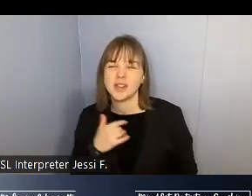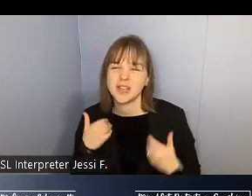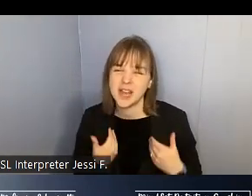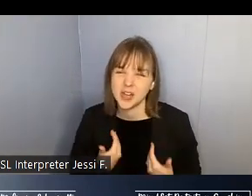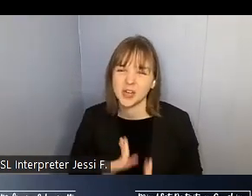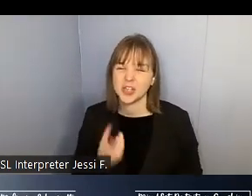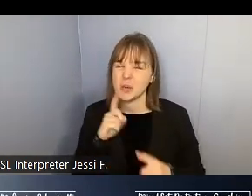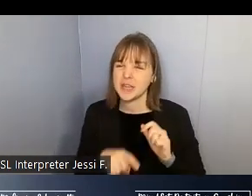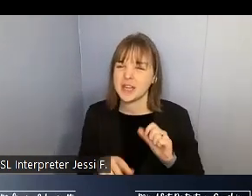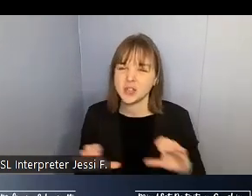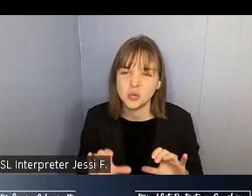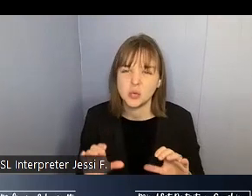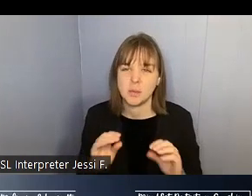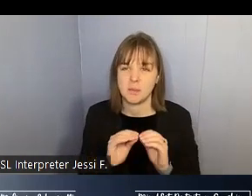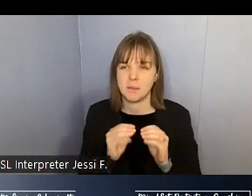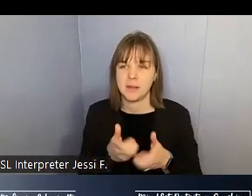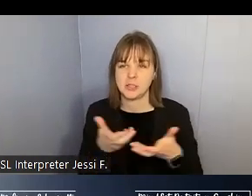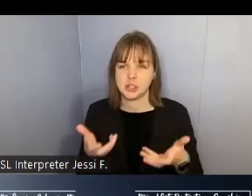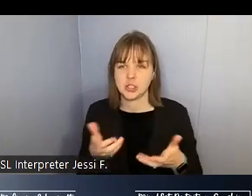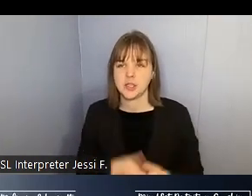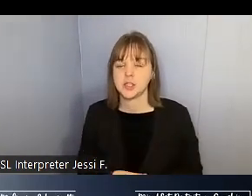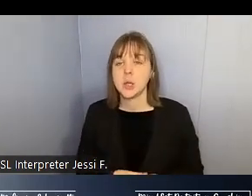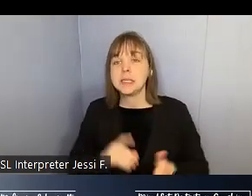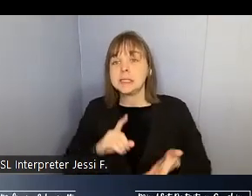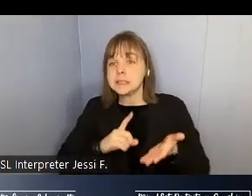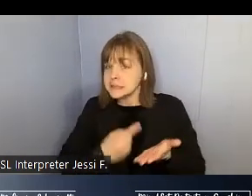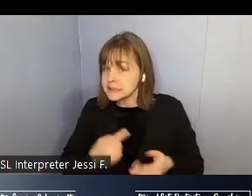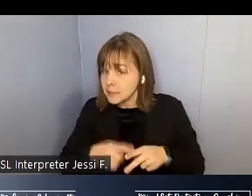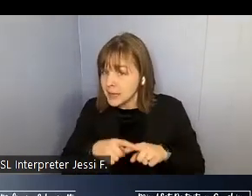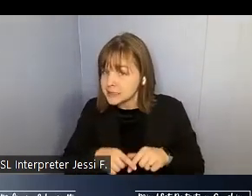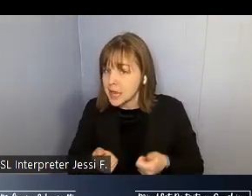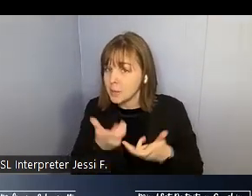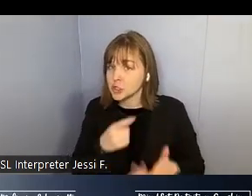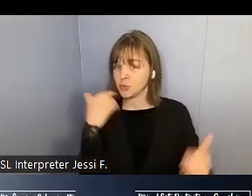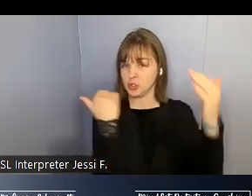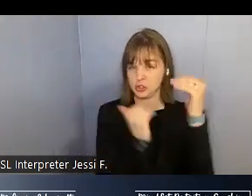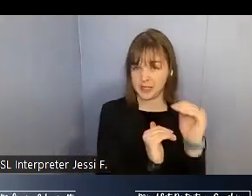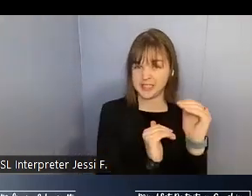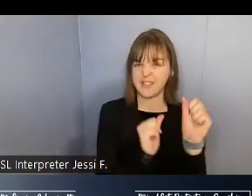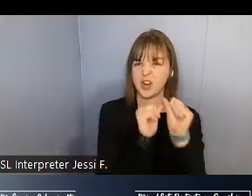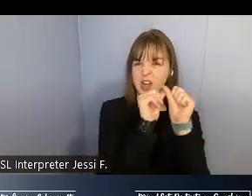But depending upon how deep that restriction is and how long the duration of the restriction is,